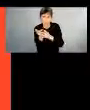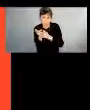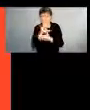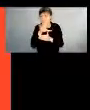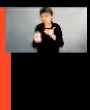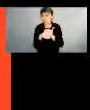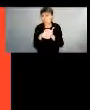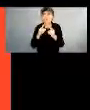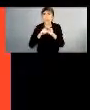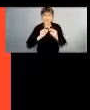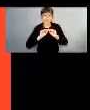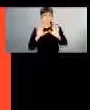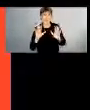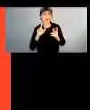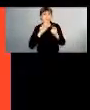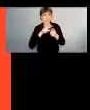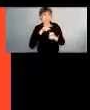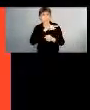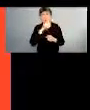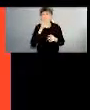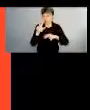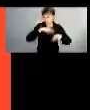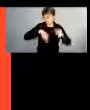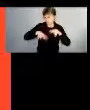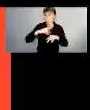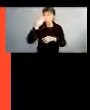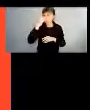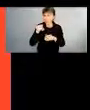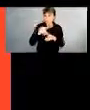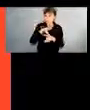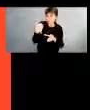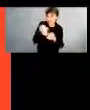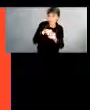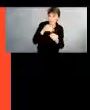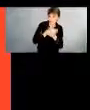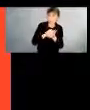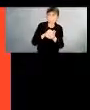why you’ve included it. Lastly, please be considerate of the assessment